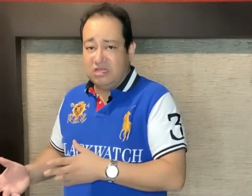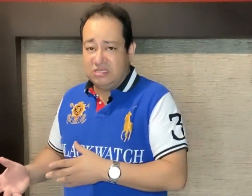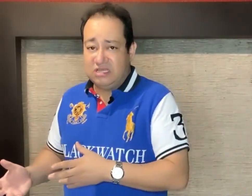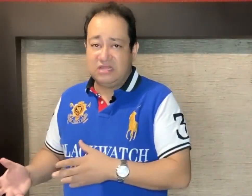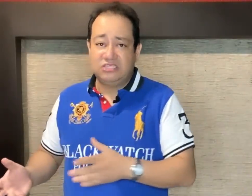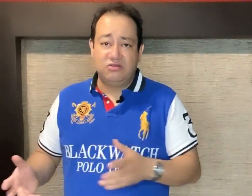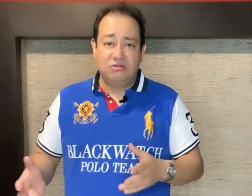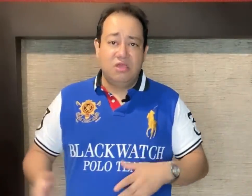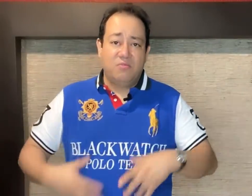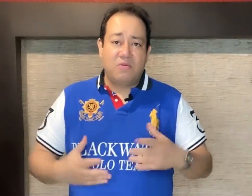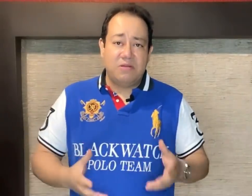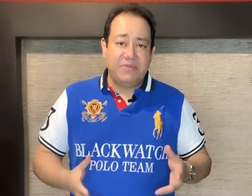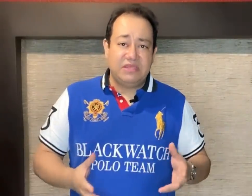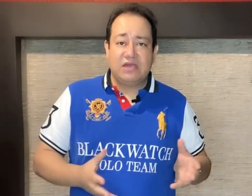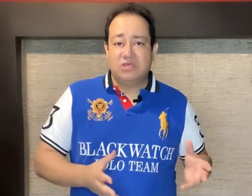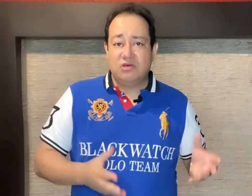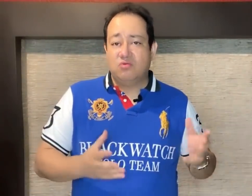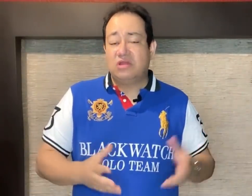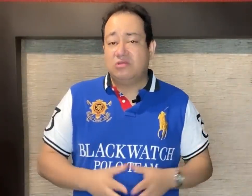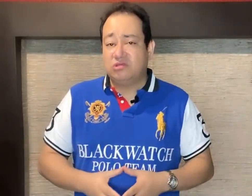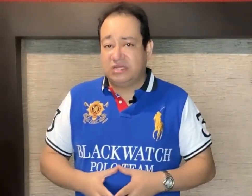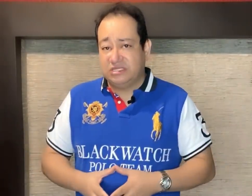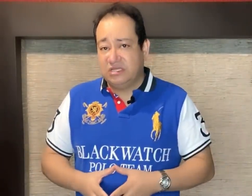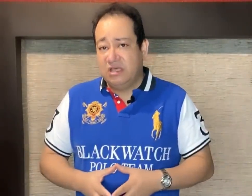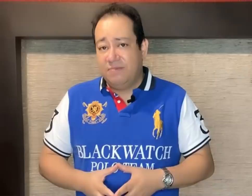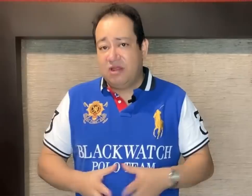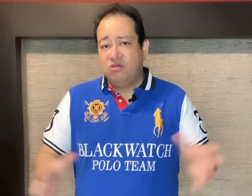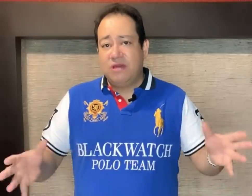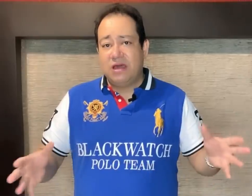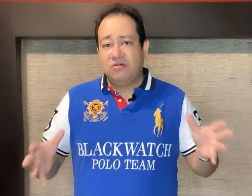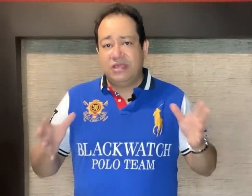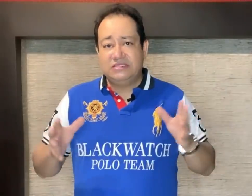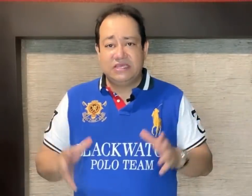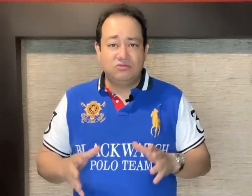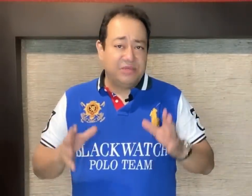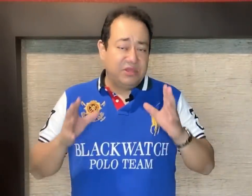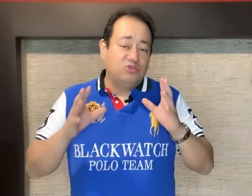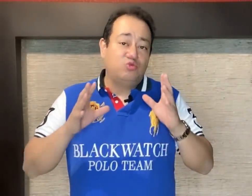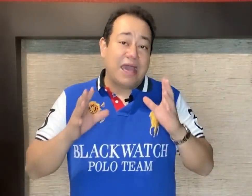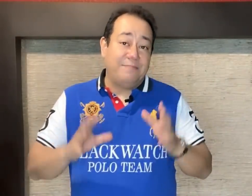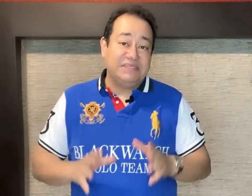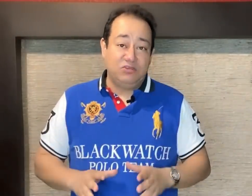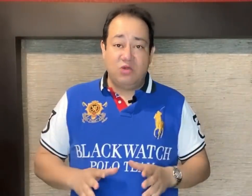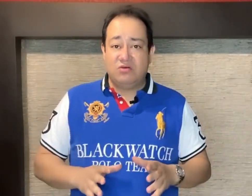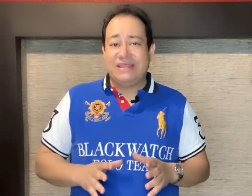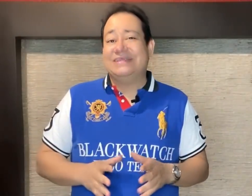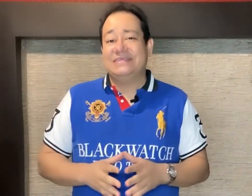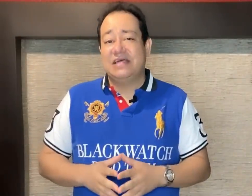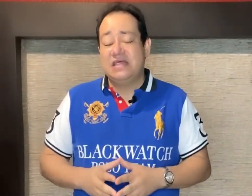performance likely caused by a high stress for this Navarro this gesture